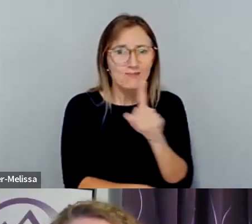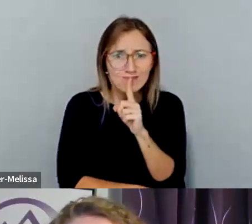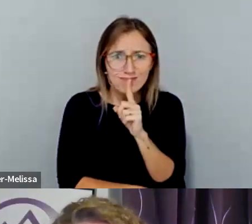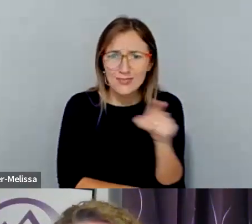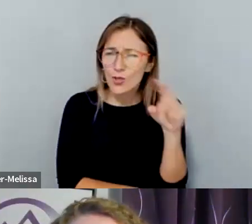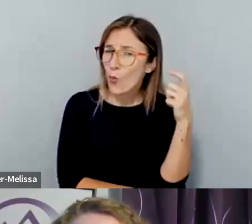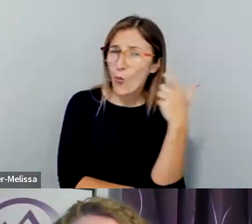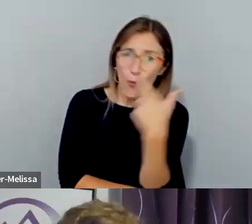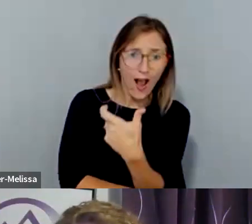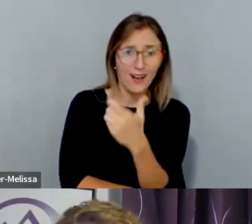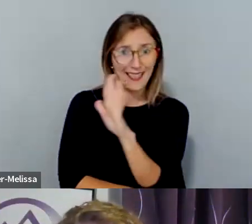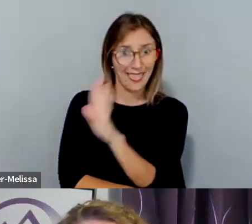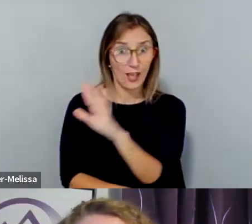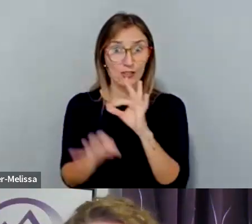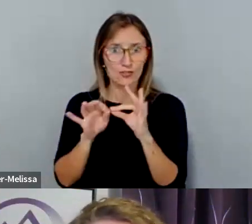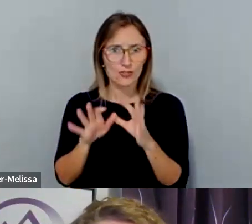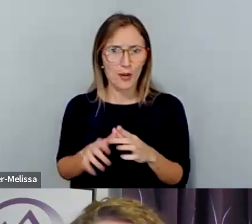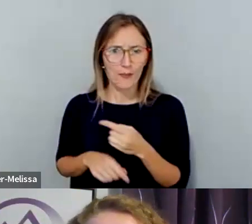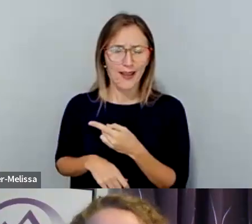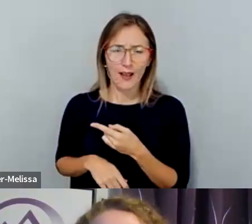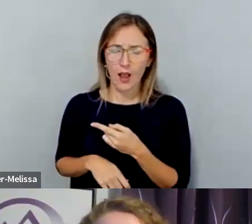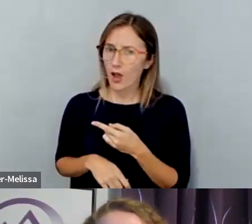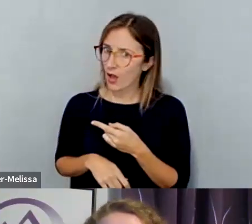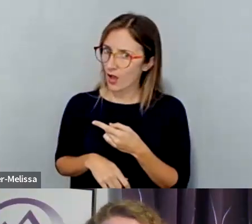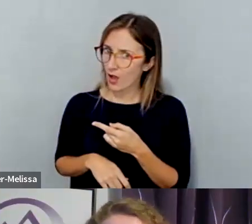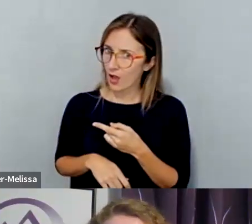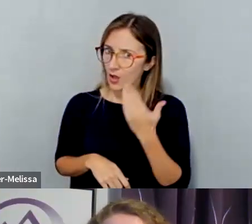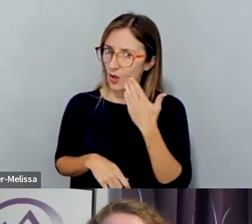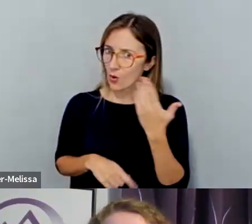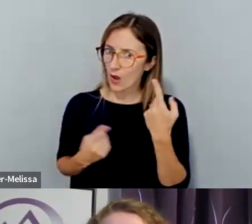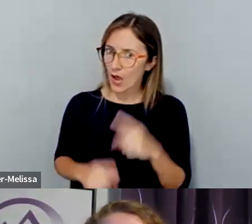the crowd is saying, I can do it. Did any of you watch Nelson Mandela's